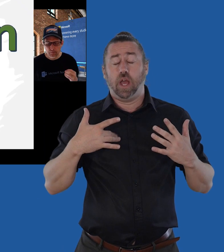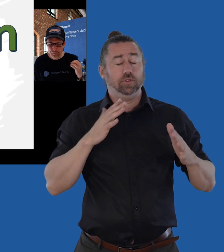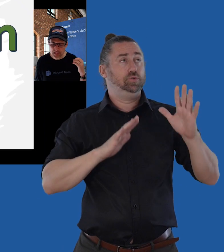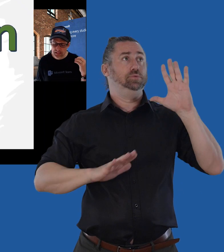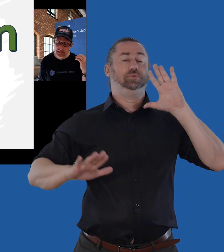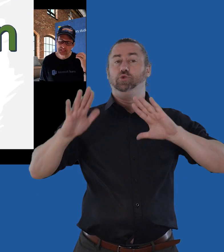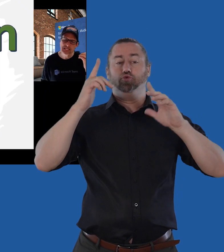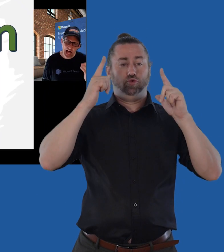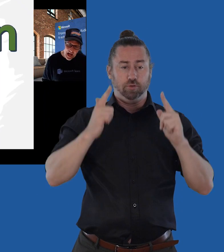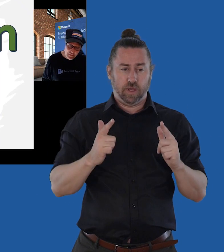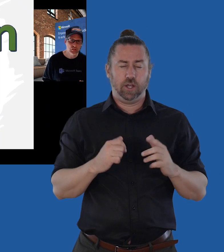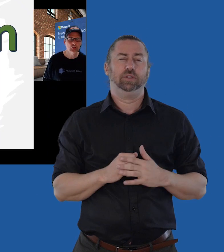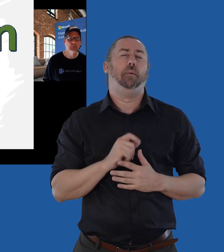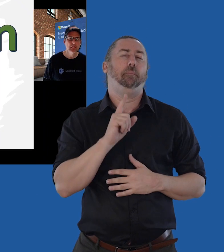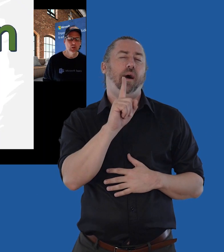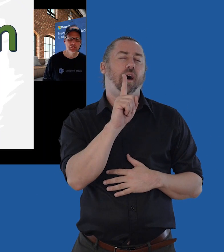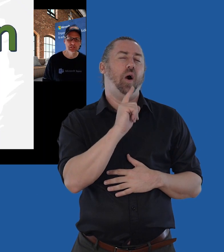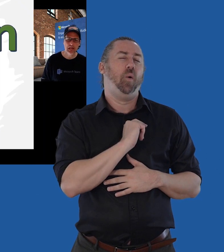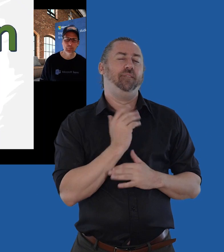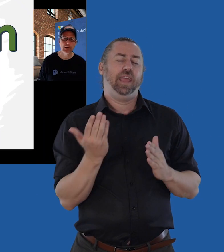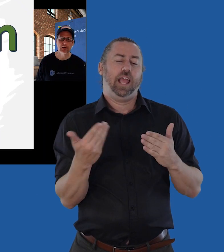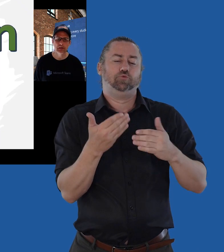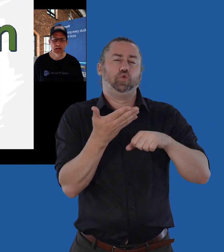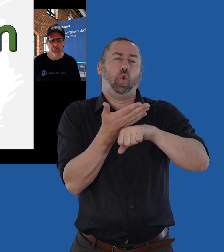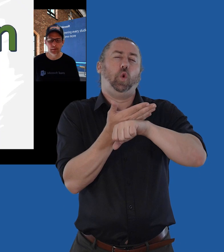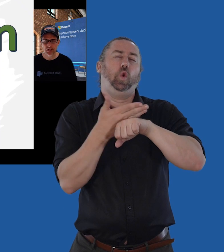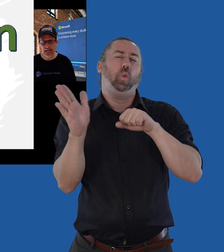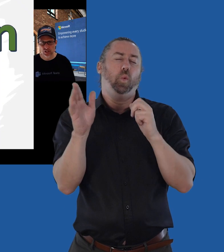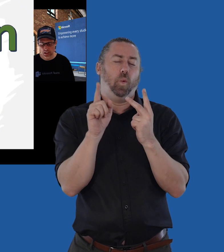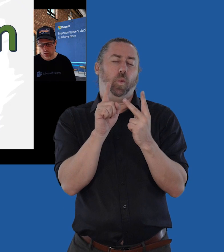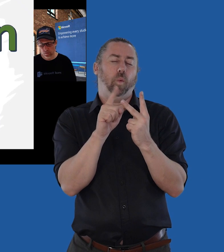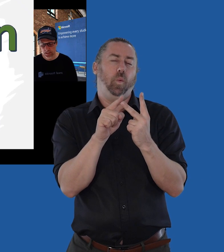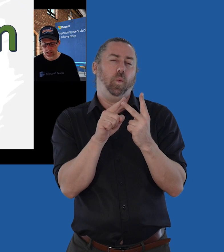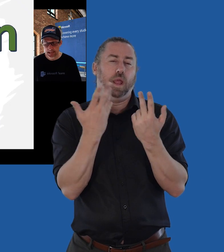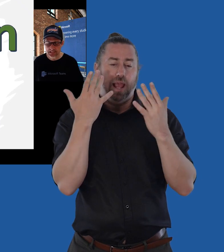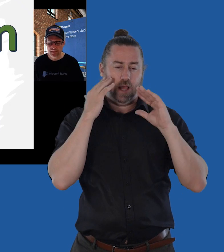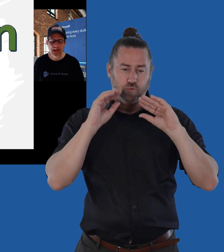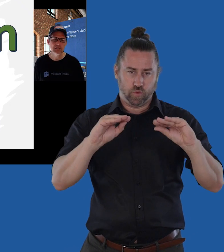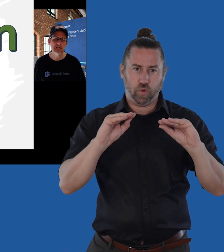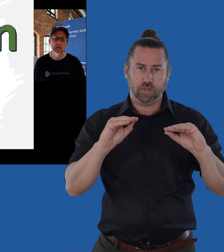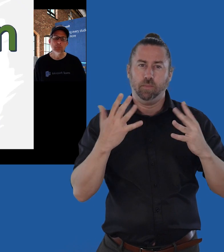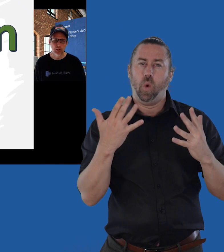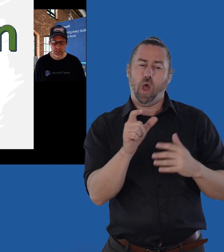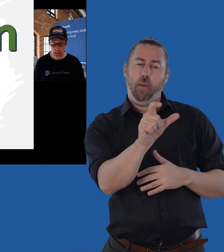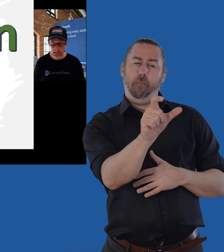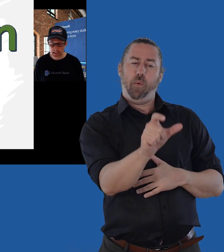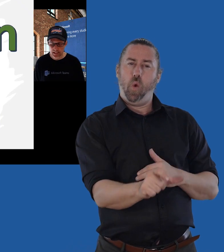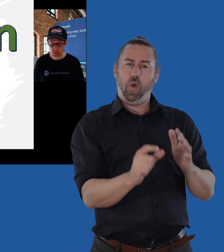But there's this other term which is come around in education a lot these days, and that is personalisation.